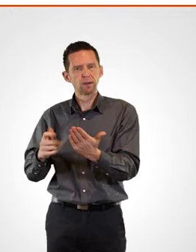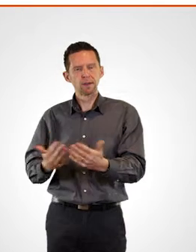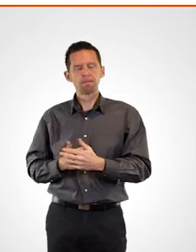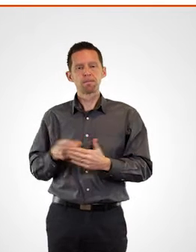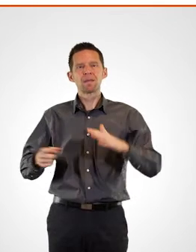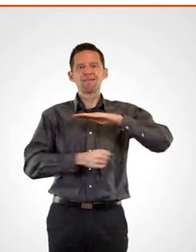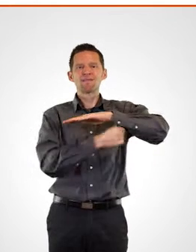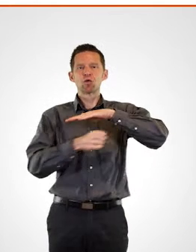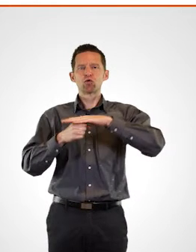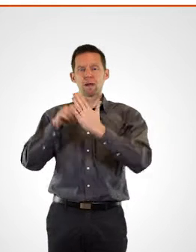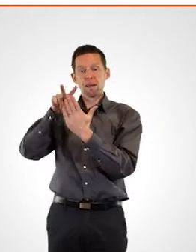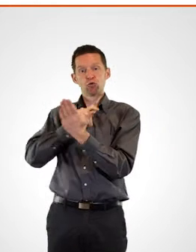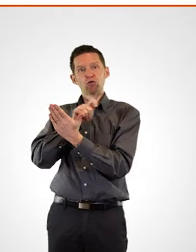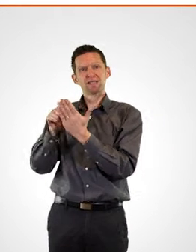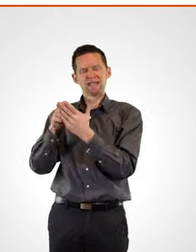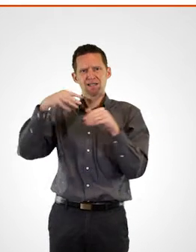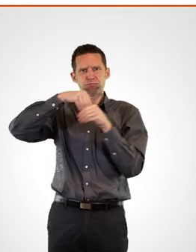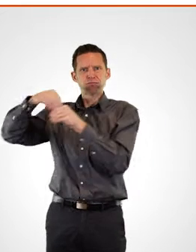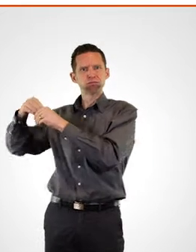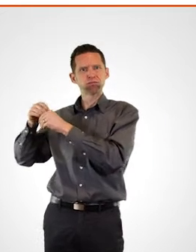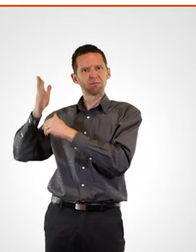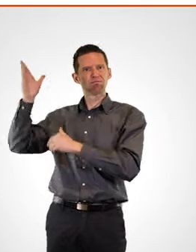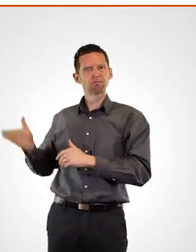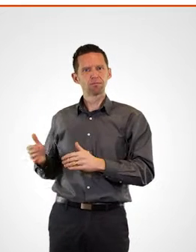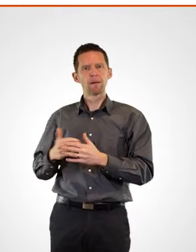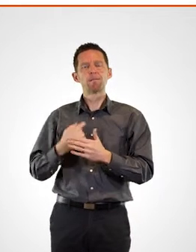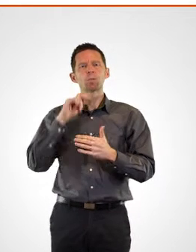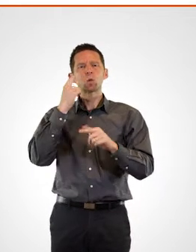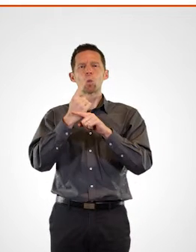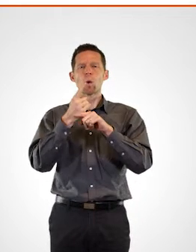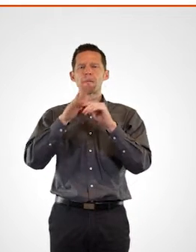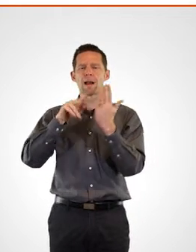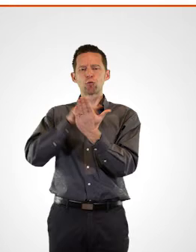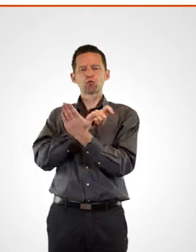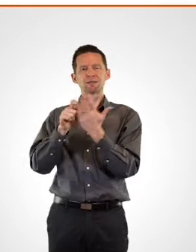And so Foundations for Literacy really takes this into account. So let's talk about literacy skills